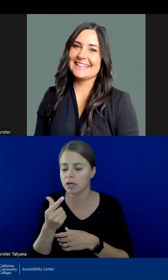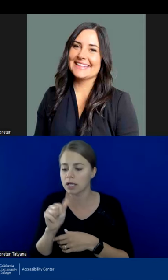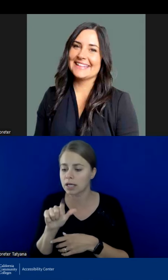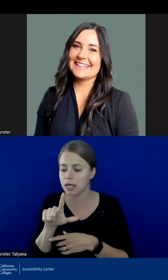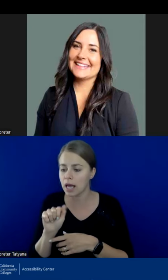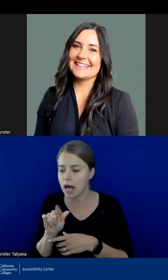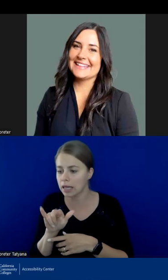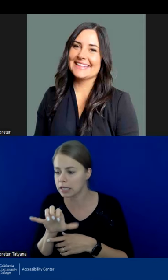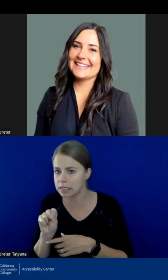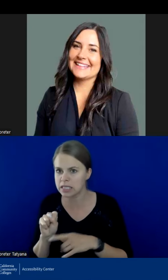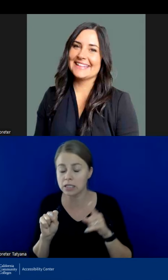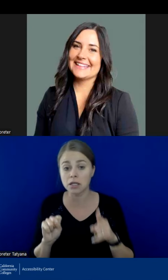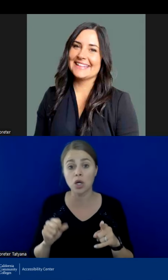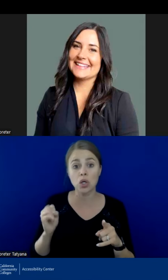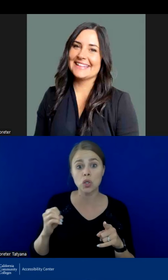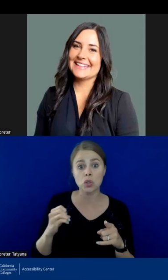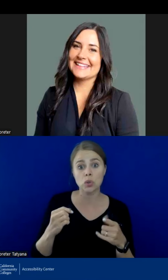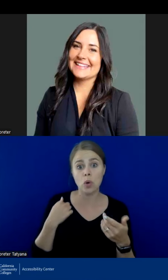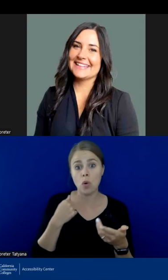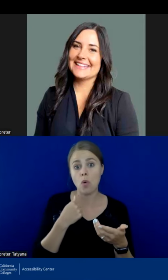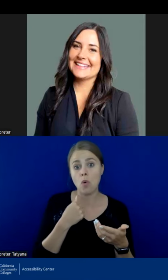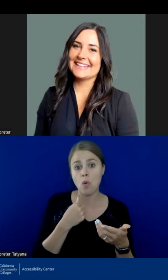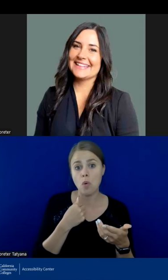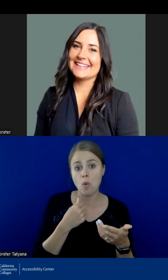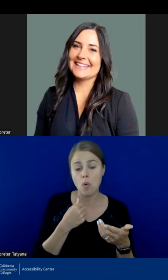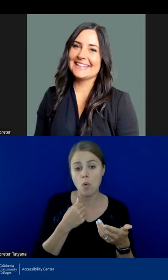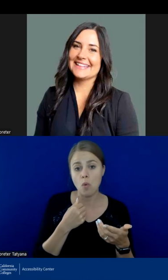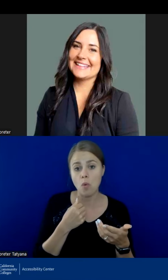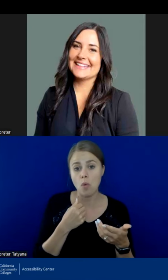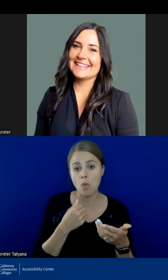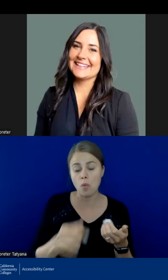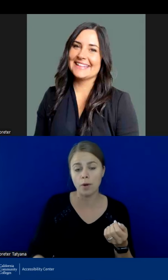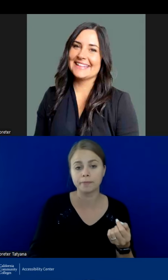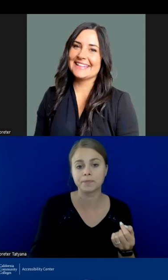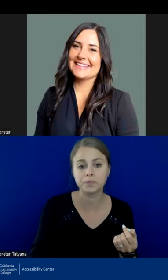And this is what we comment